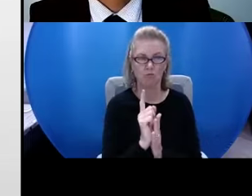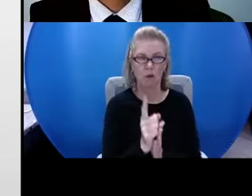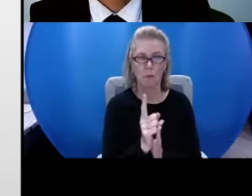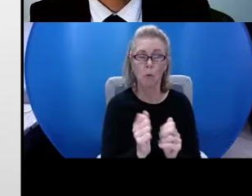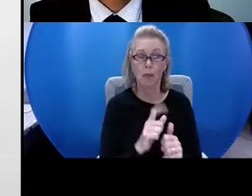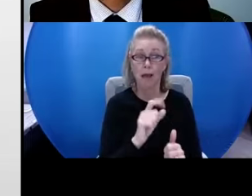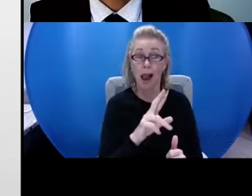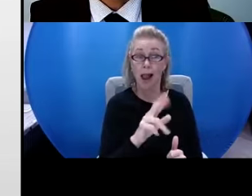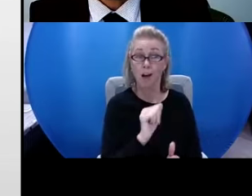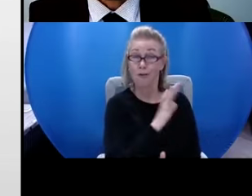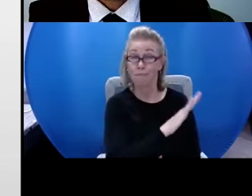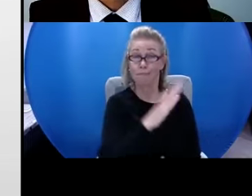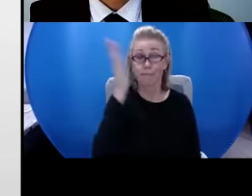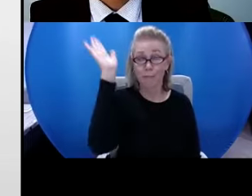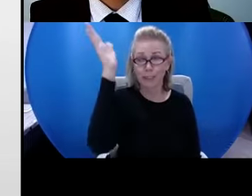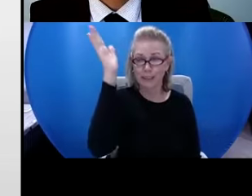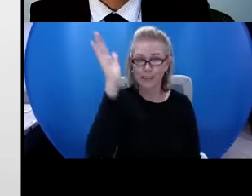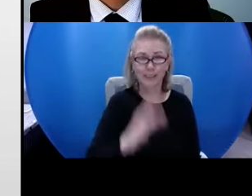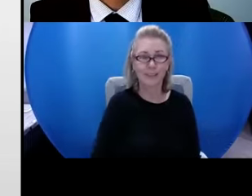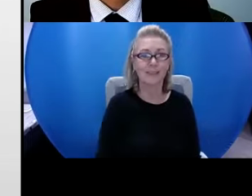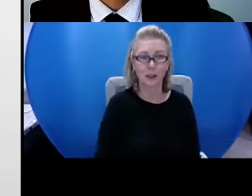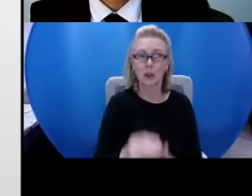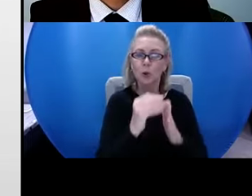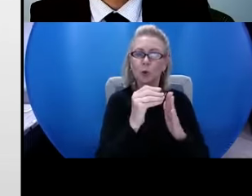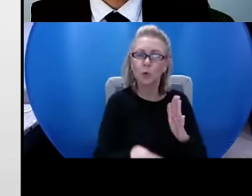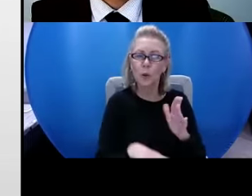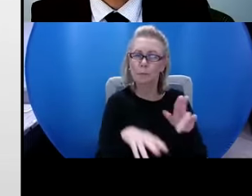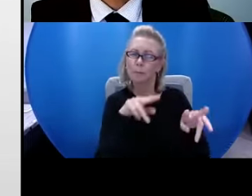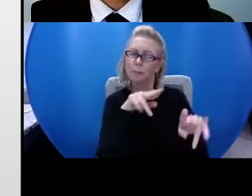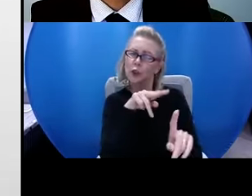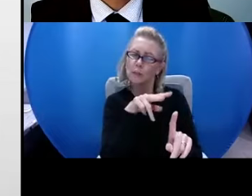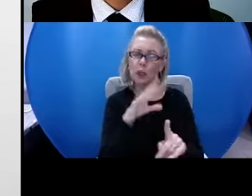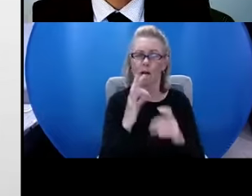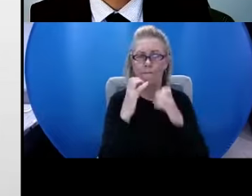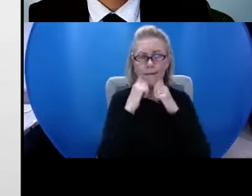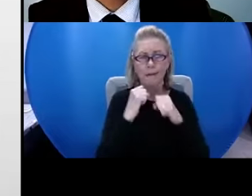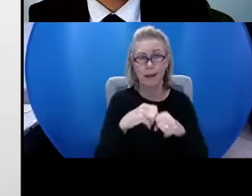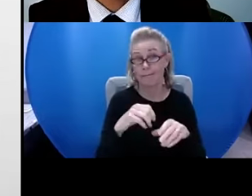presentation, Student Perception of Care and the— Students' Perception of Care in the Classroom.